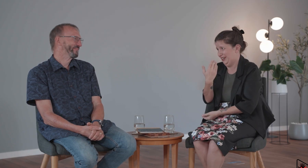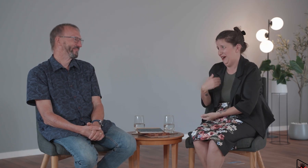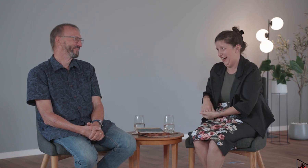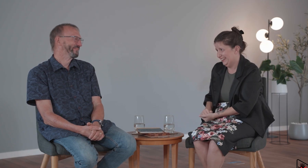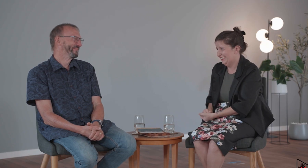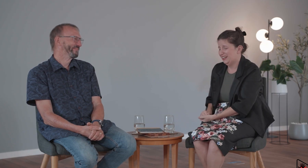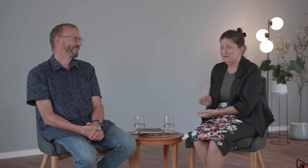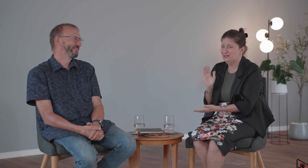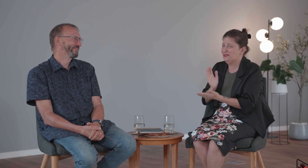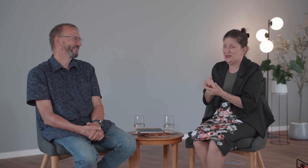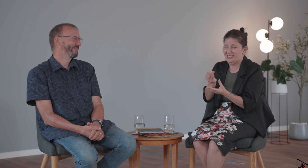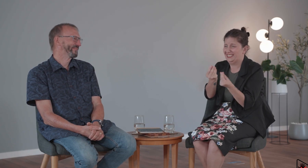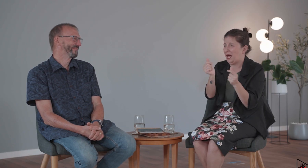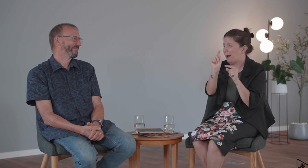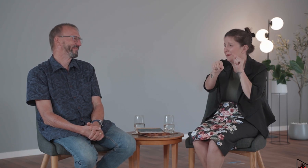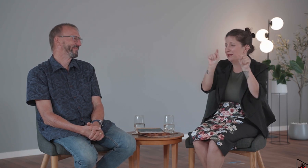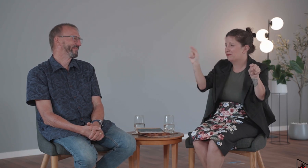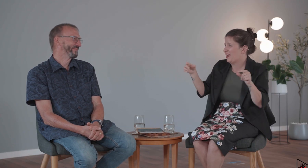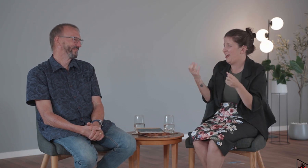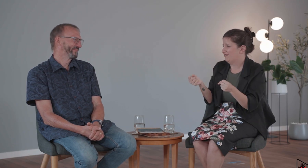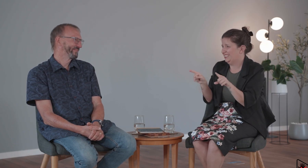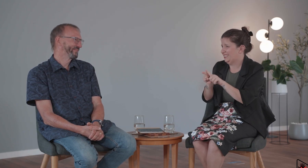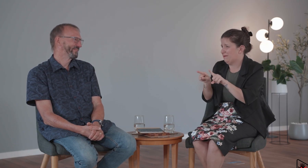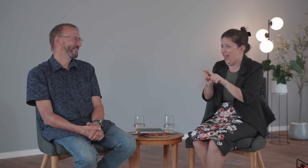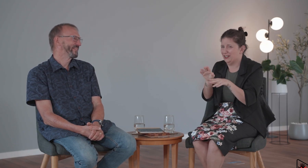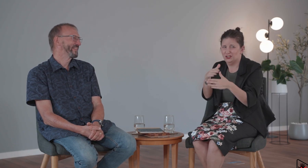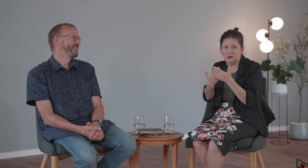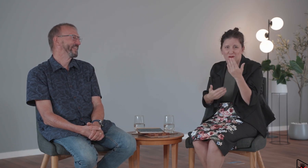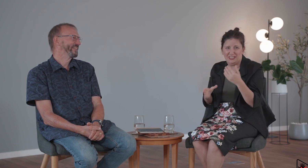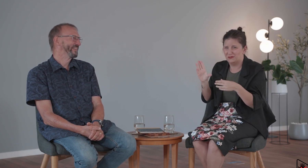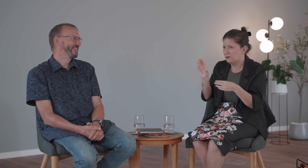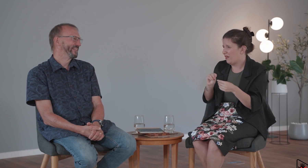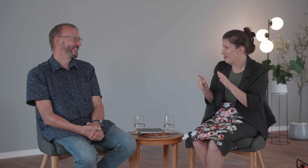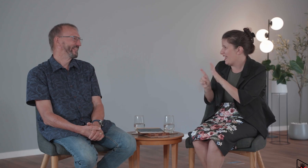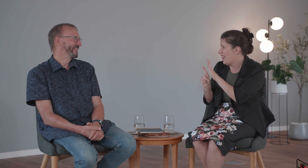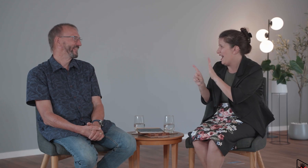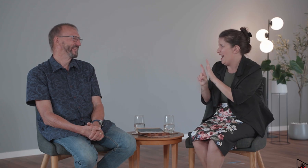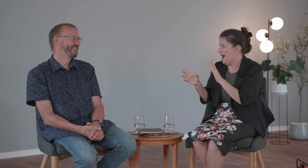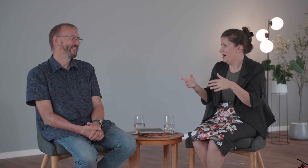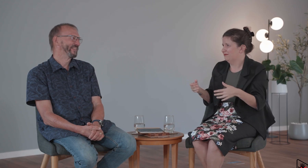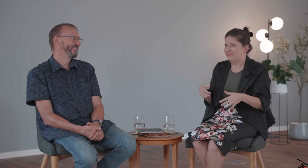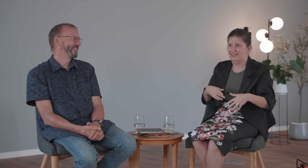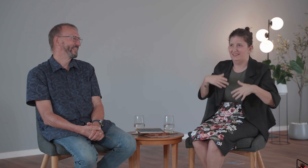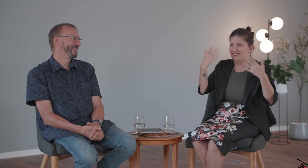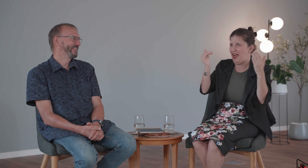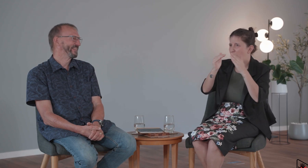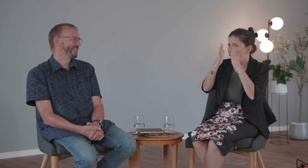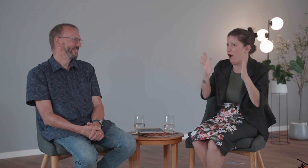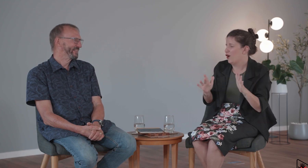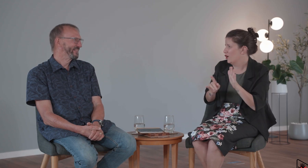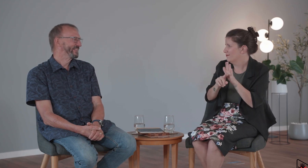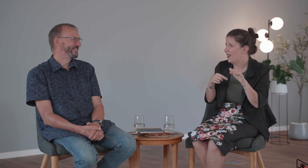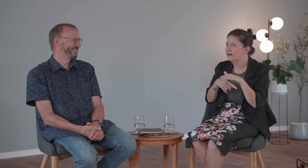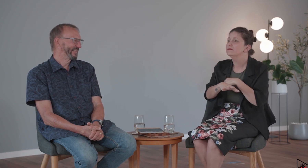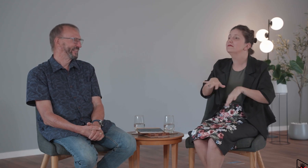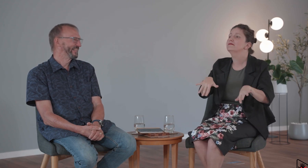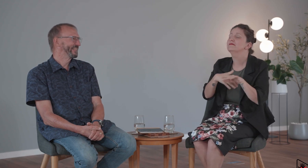be a lot of laughter in the audience, I'm sure. And I'm sure a lot of people will identify with the story as well with alarms going off in their home and just being